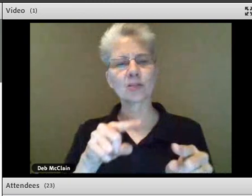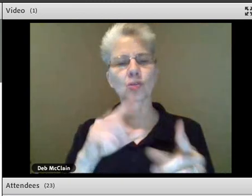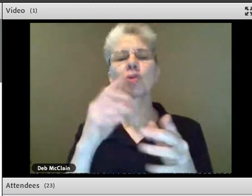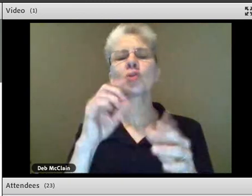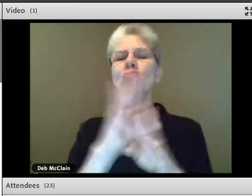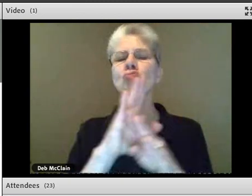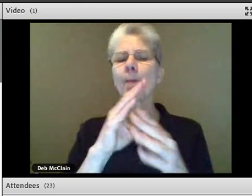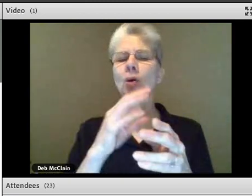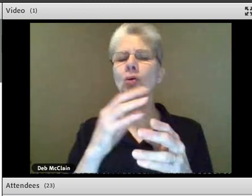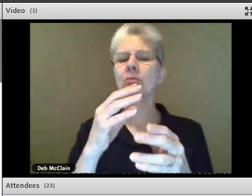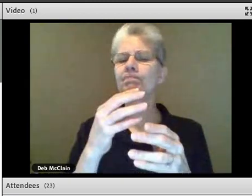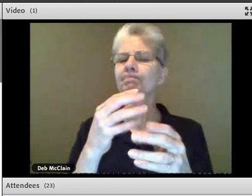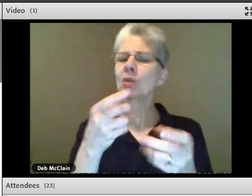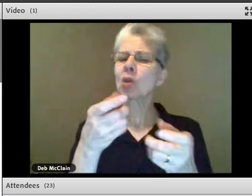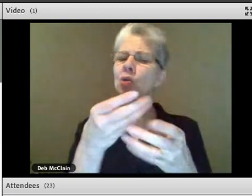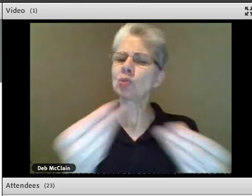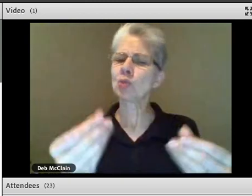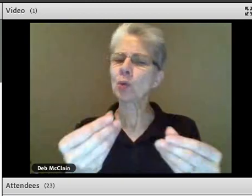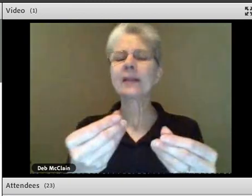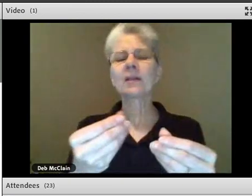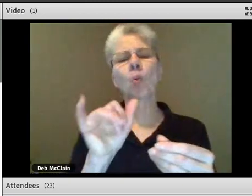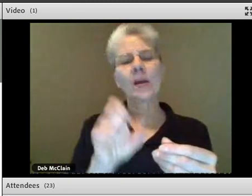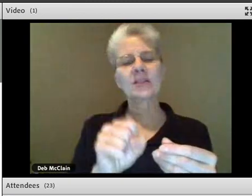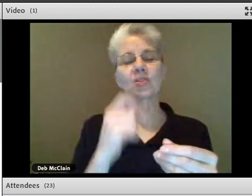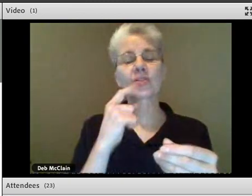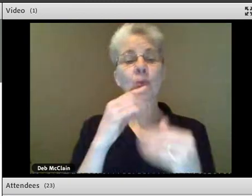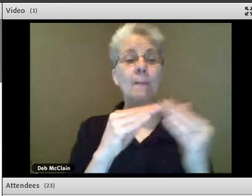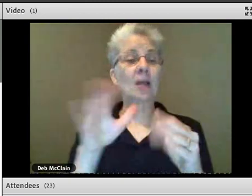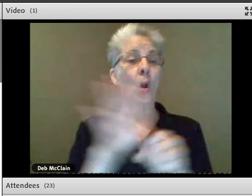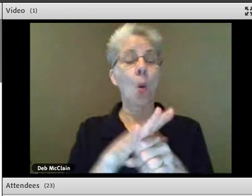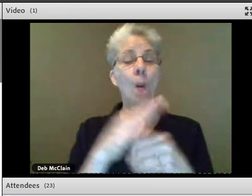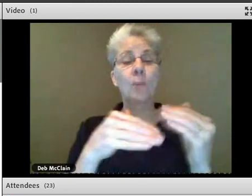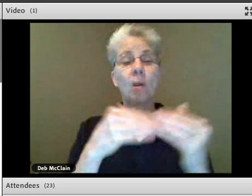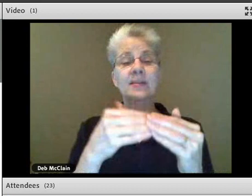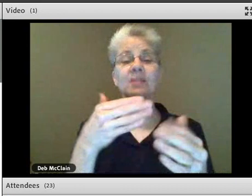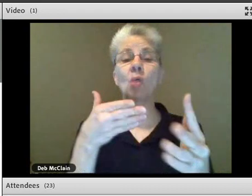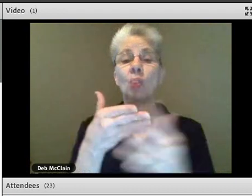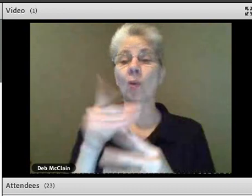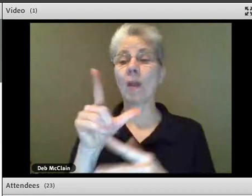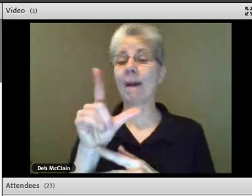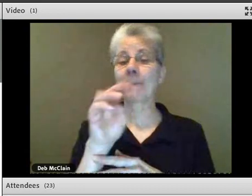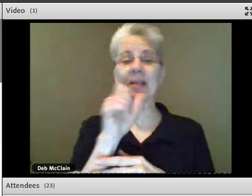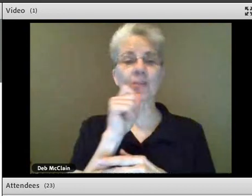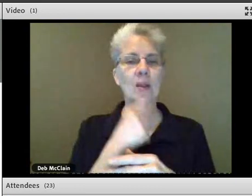and so we built an entire interview process through a learning management system. We don't actually have to physically interview people,